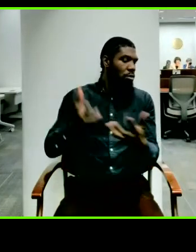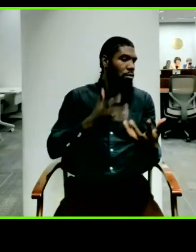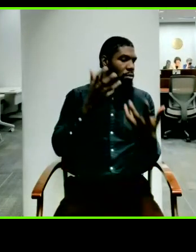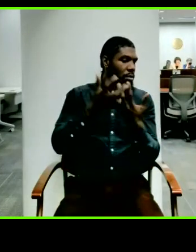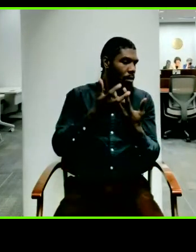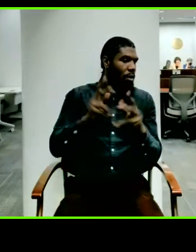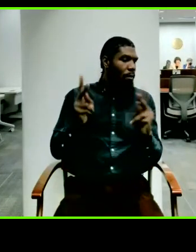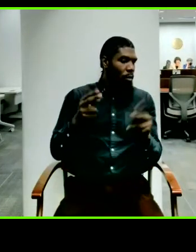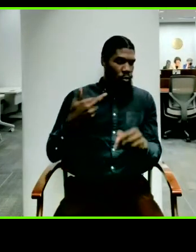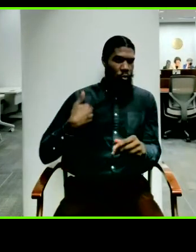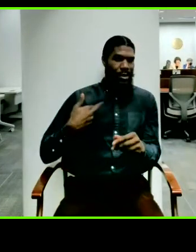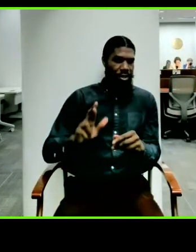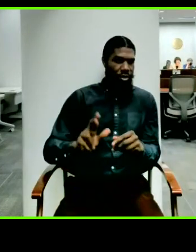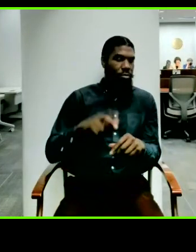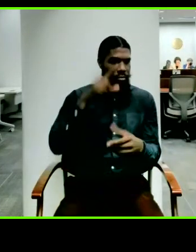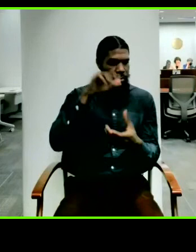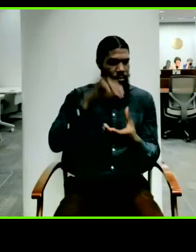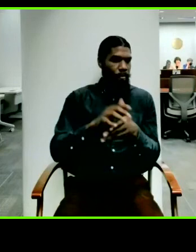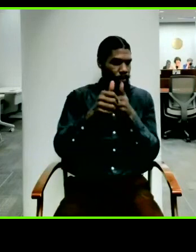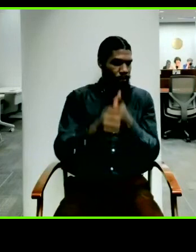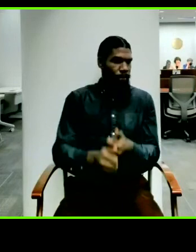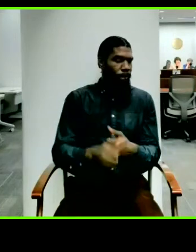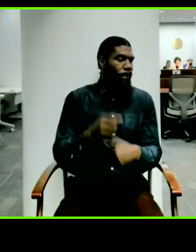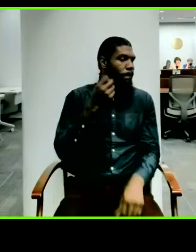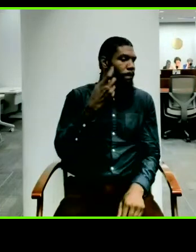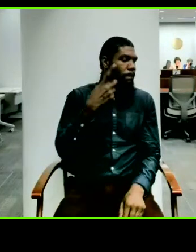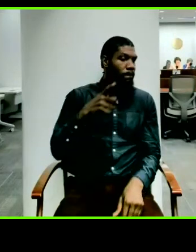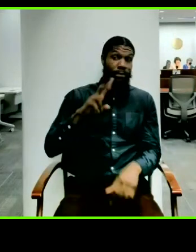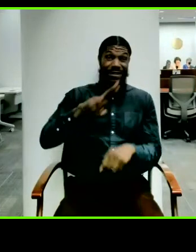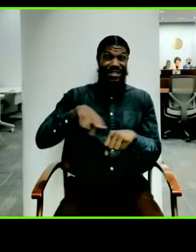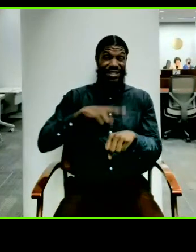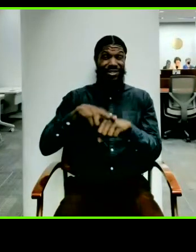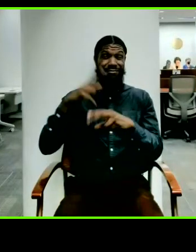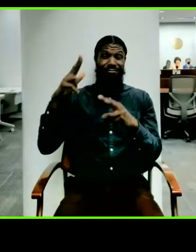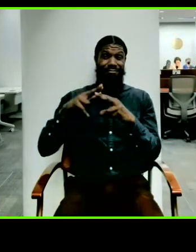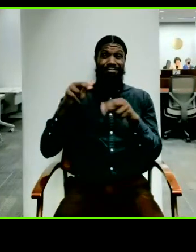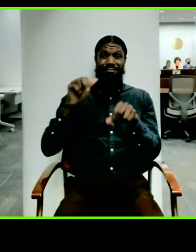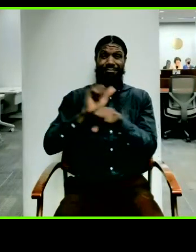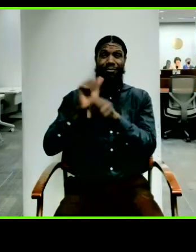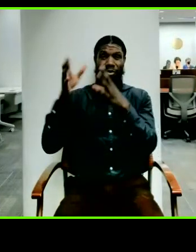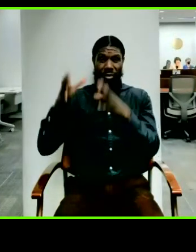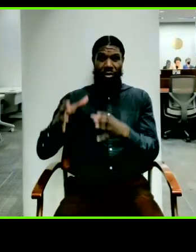It allows even the nation's largest employers to point to small costs